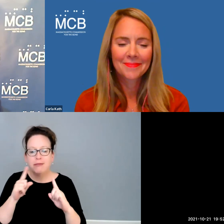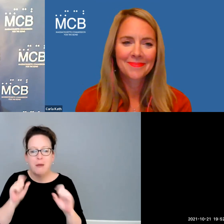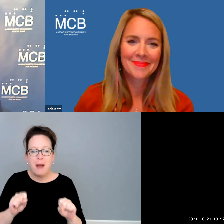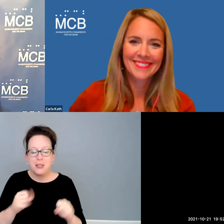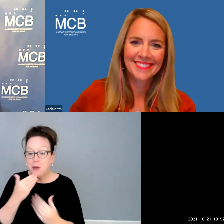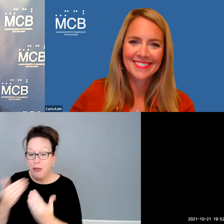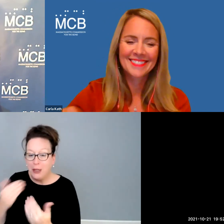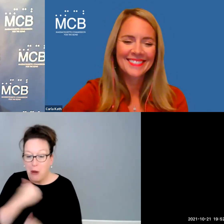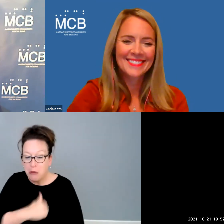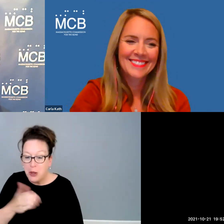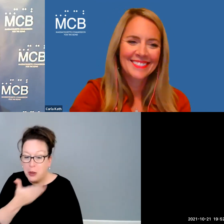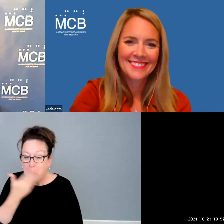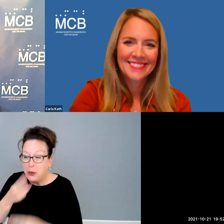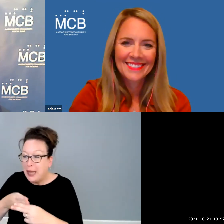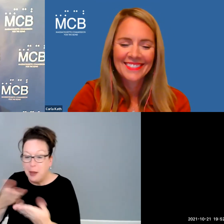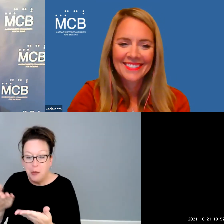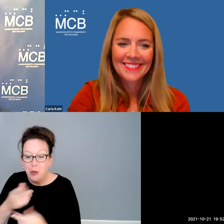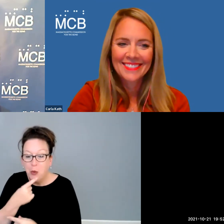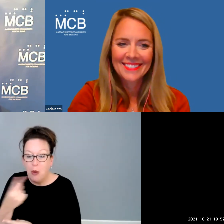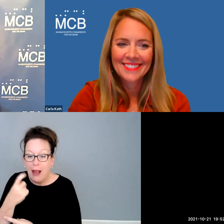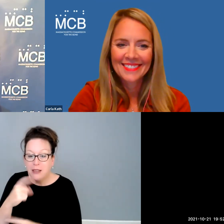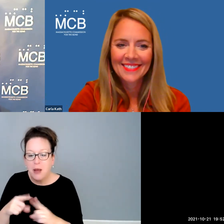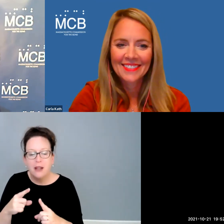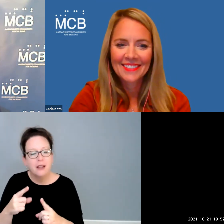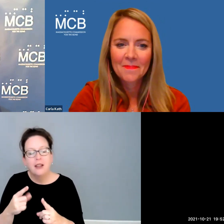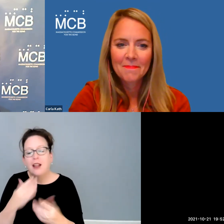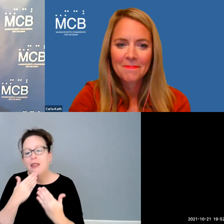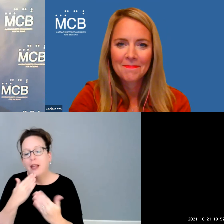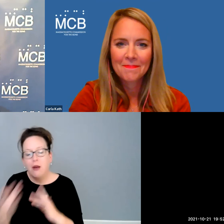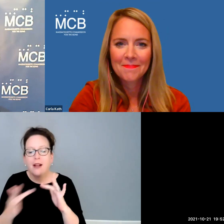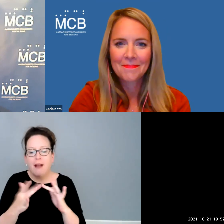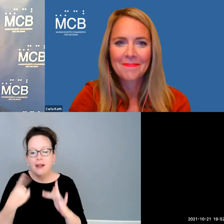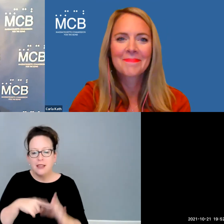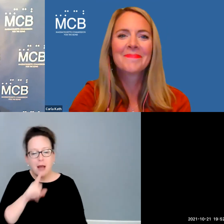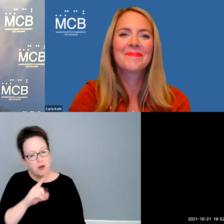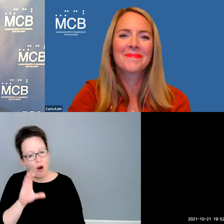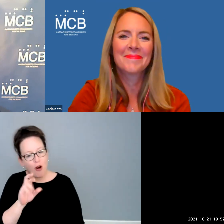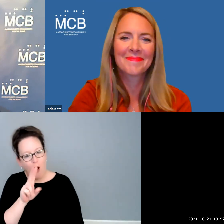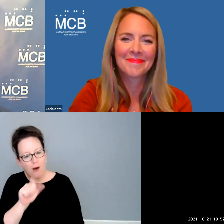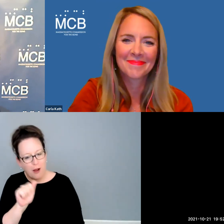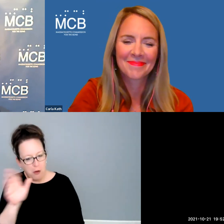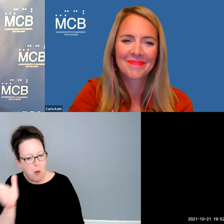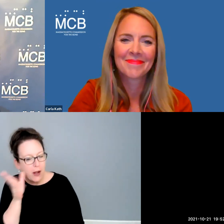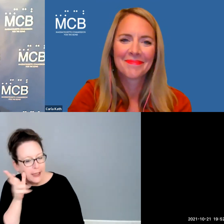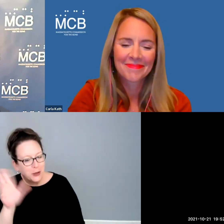don't have a name Carla, but, uh, interact with us. I'm sure Carla will want to feature you in our newsletter or something.